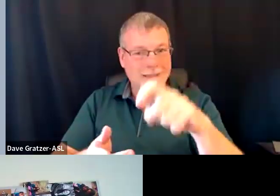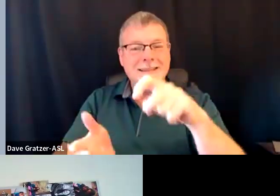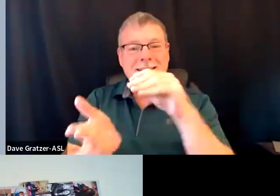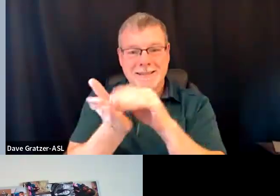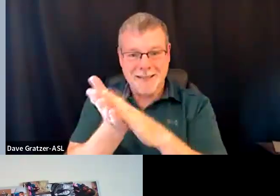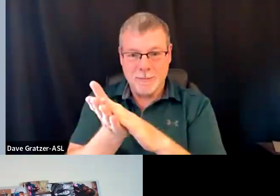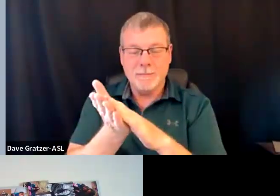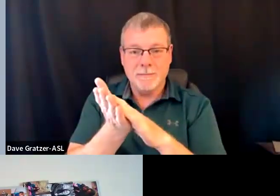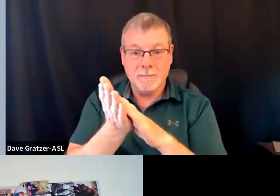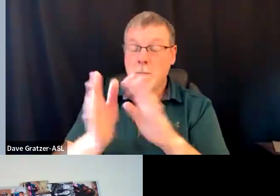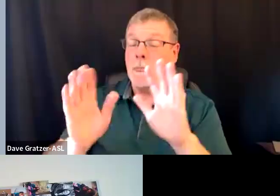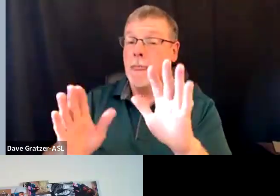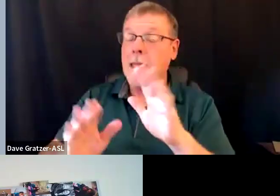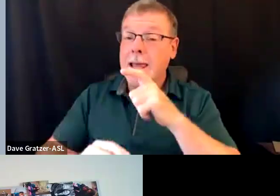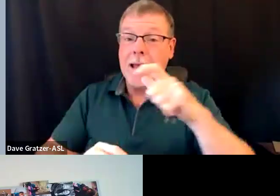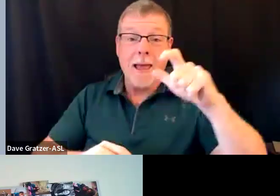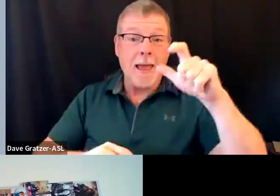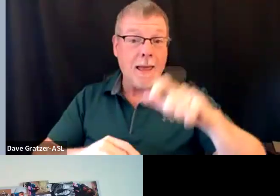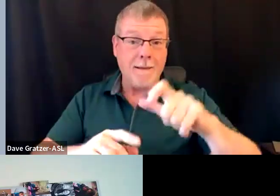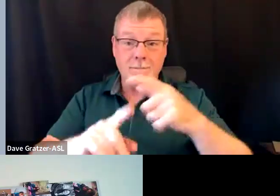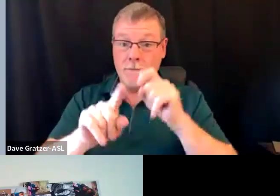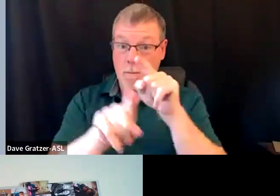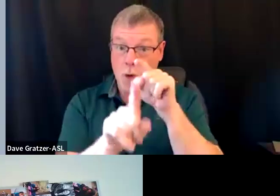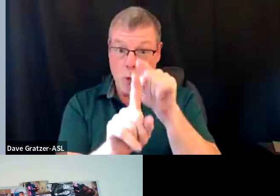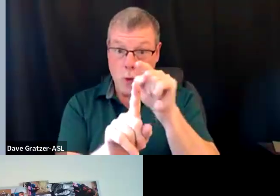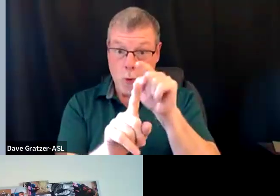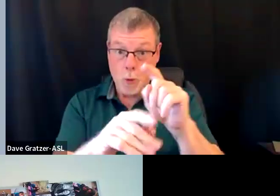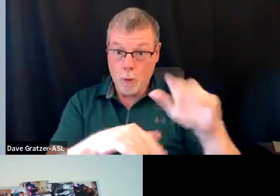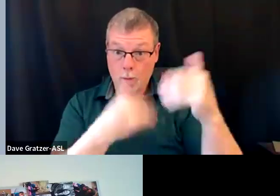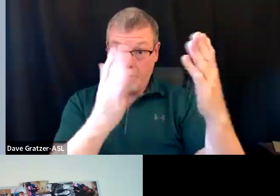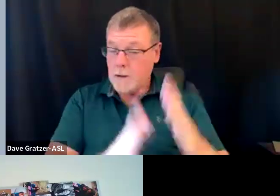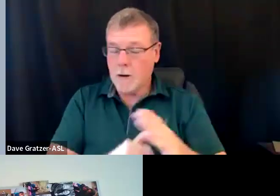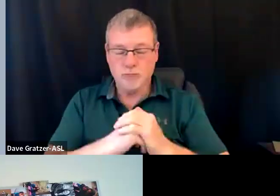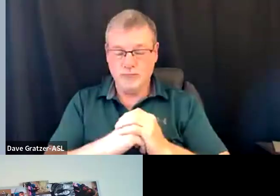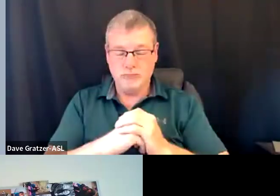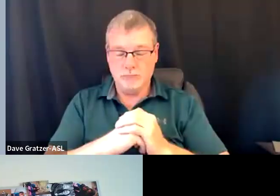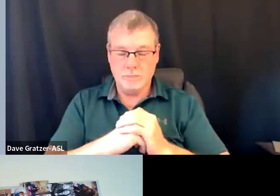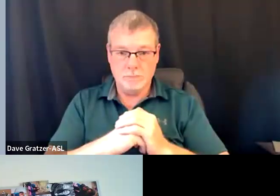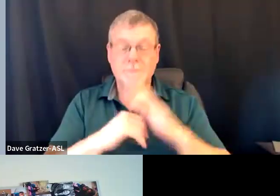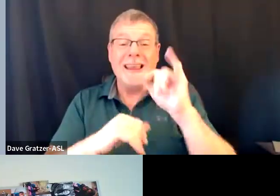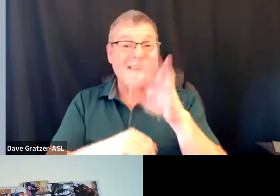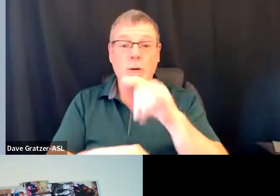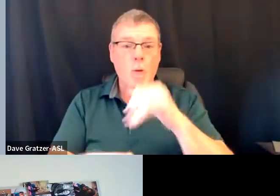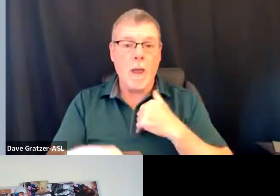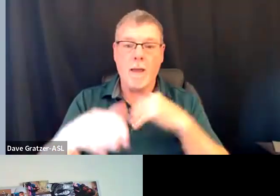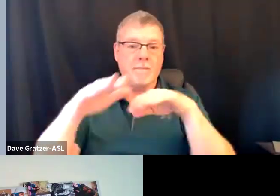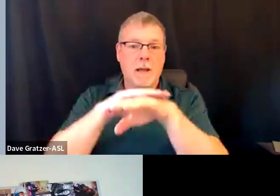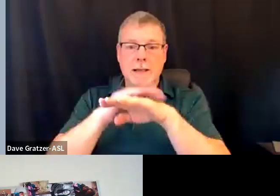It doesn't have to come from you, the PATH provider, that diagnosis. If you don't have access to a clinician